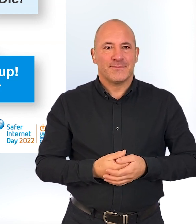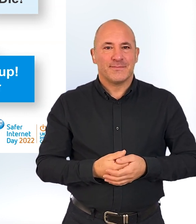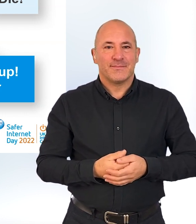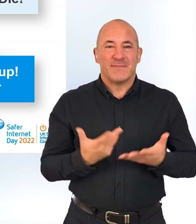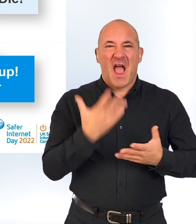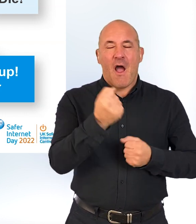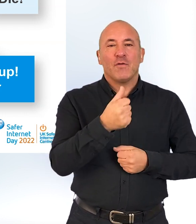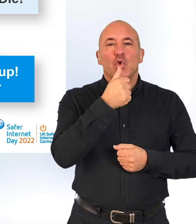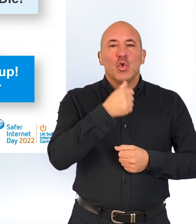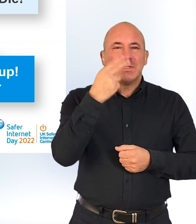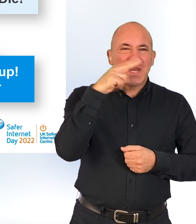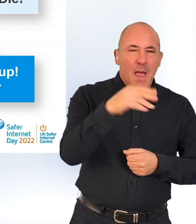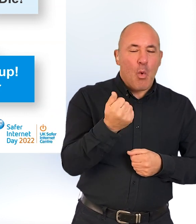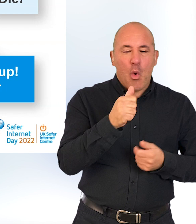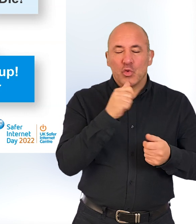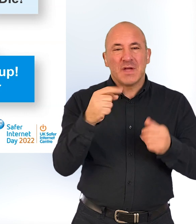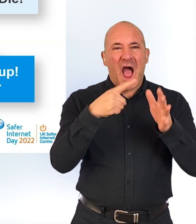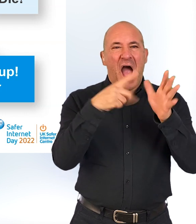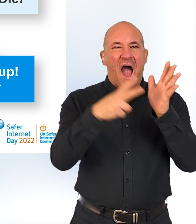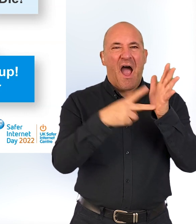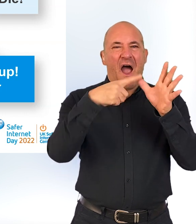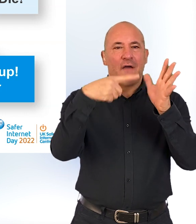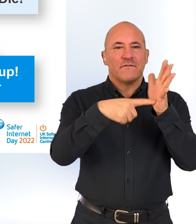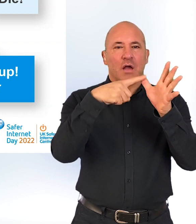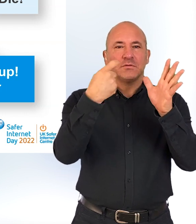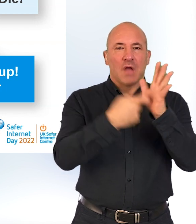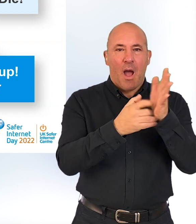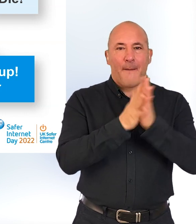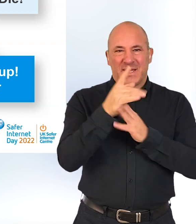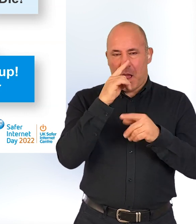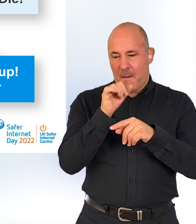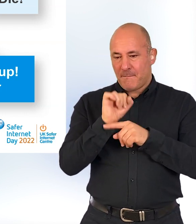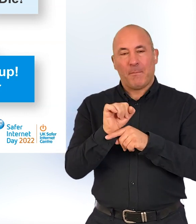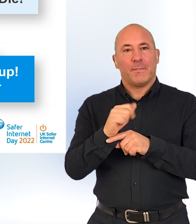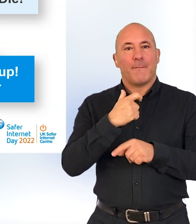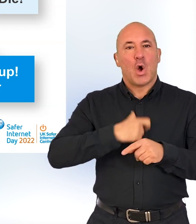Whilst it is a good thing that usernames and avatars allow players to protect their personal information,